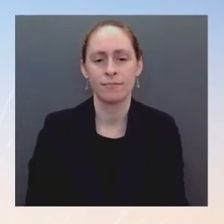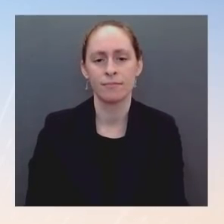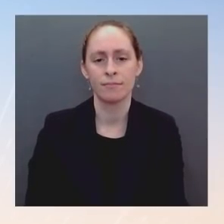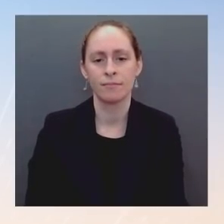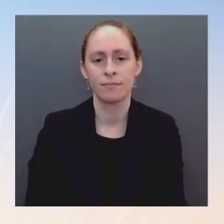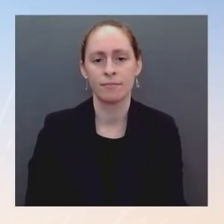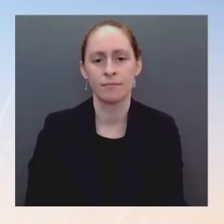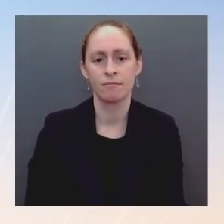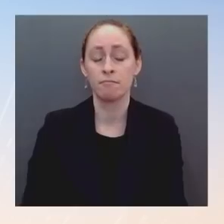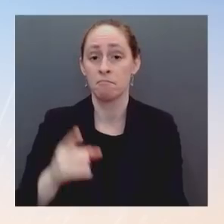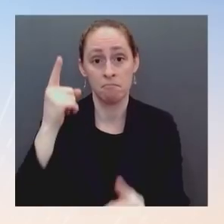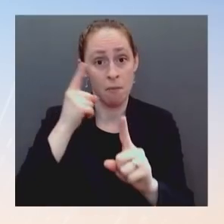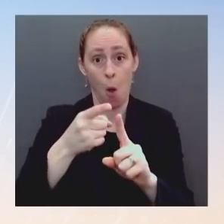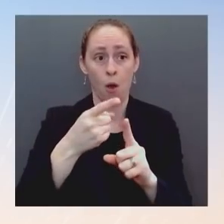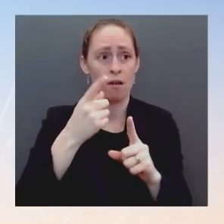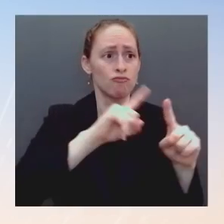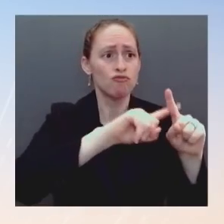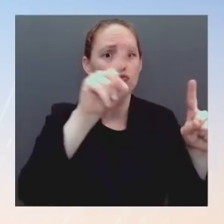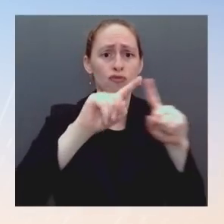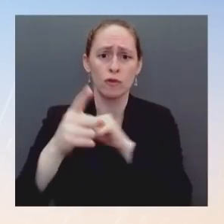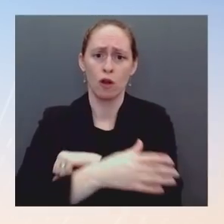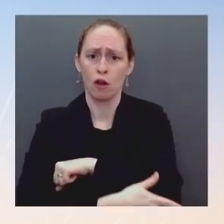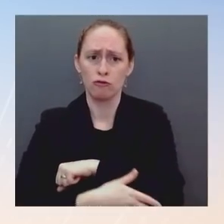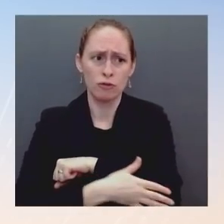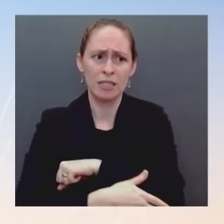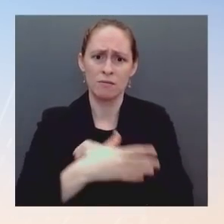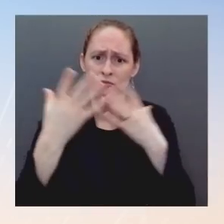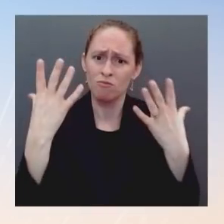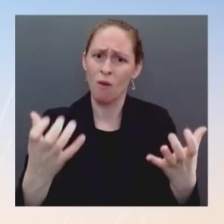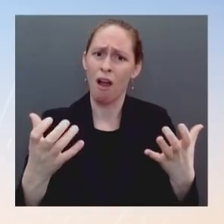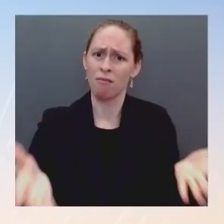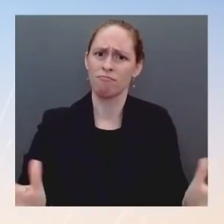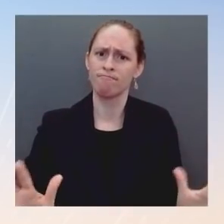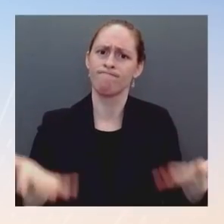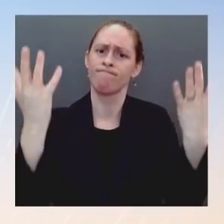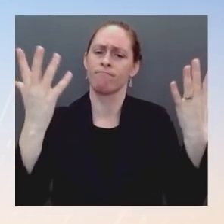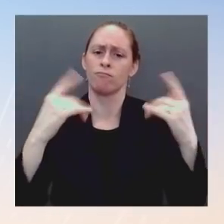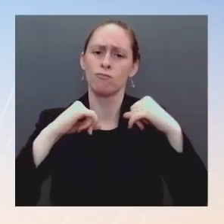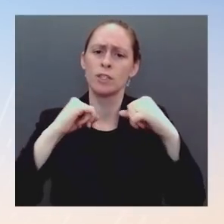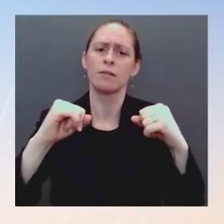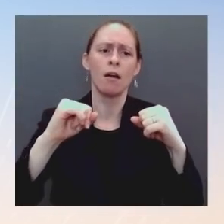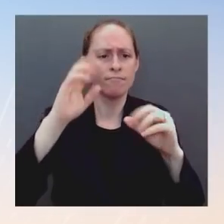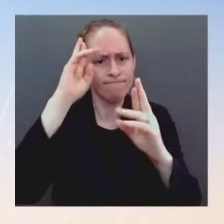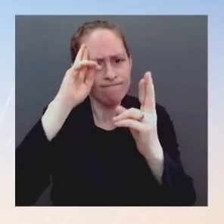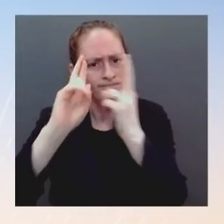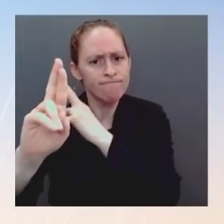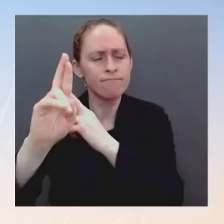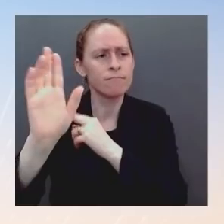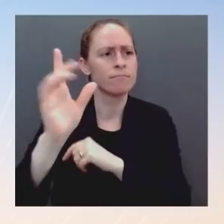to protect and respect the sovereignty of Ukraine, and to make clear that a global value